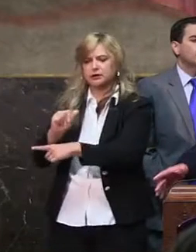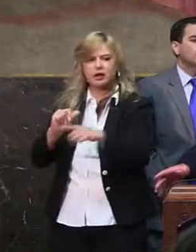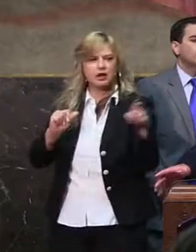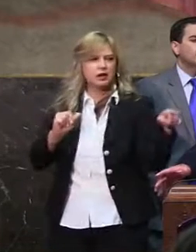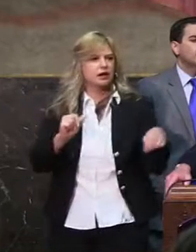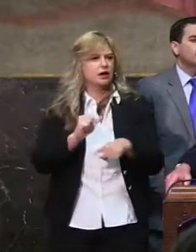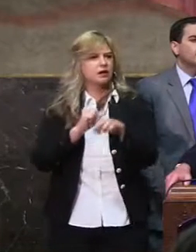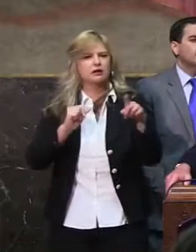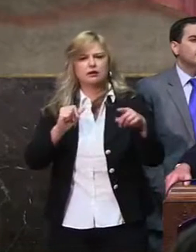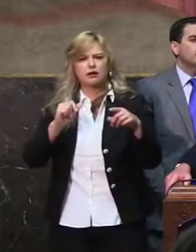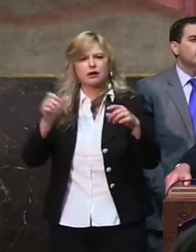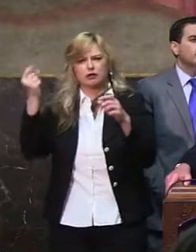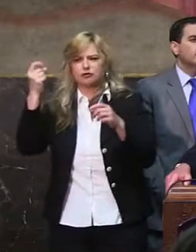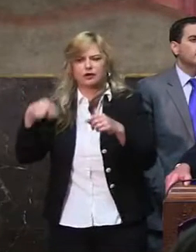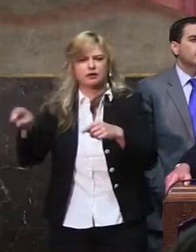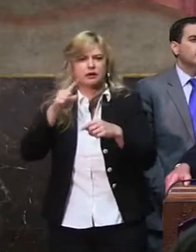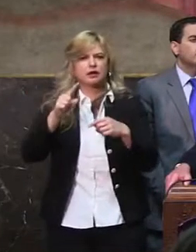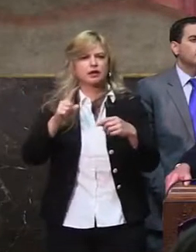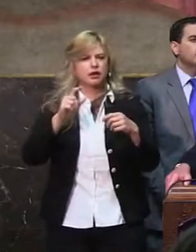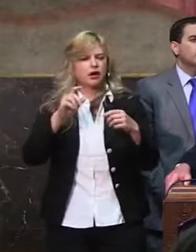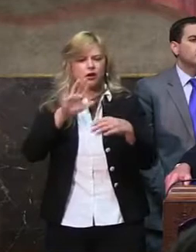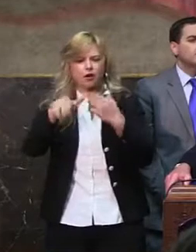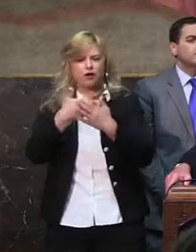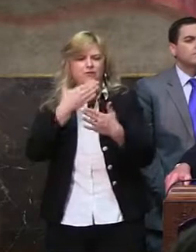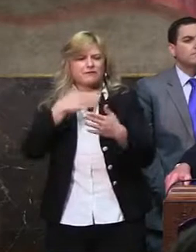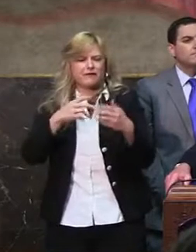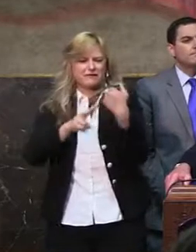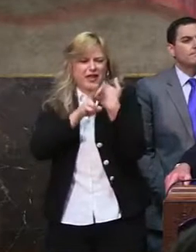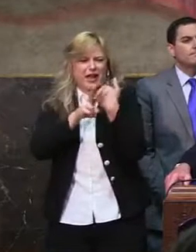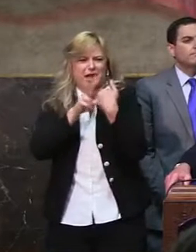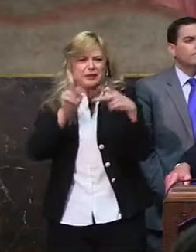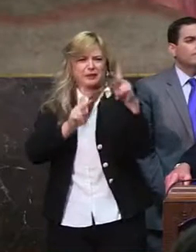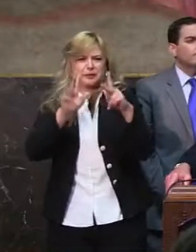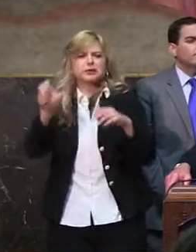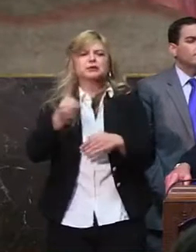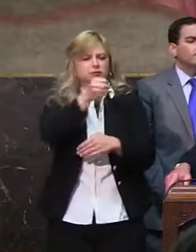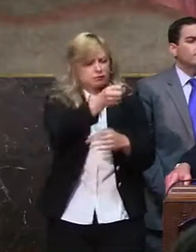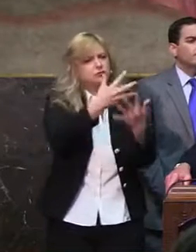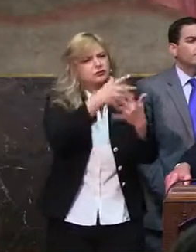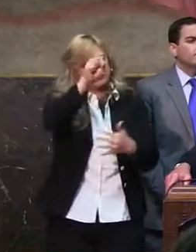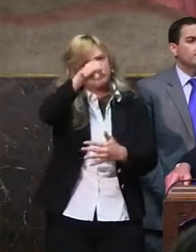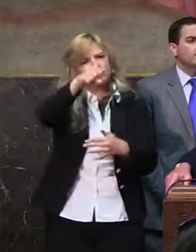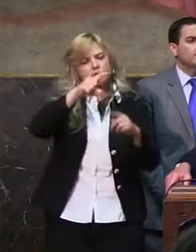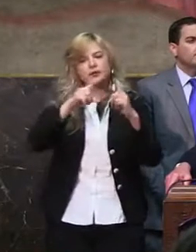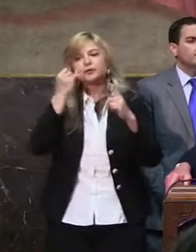need to stay in jail we need to increase our efforts to make sure that when someone goes in and does their time and